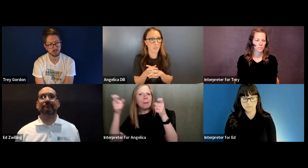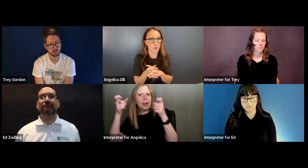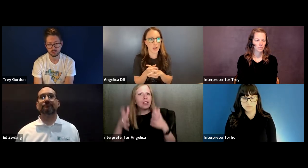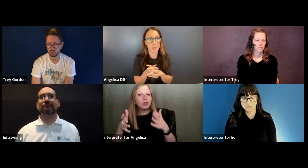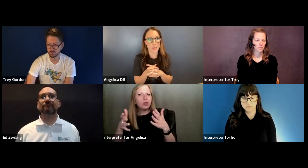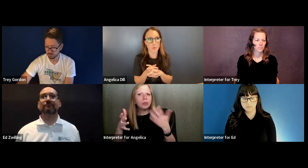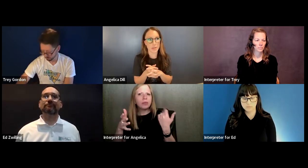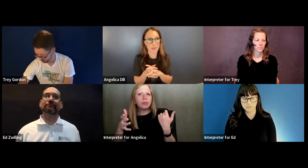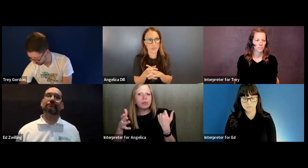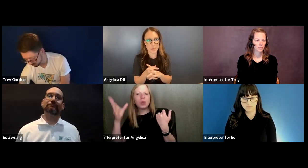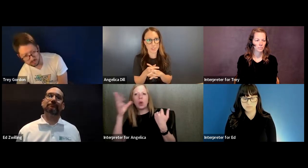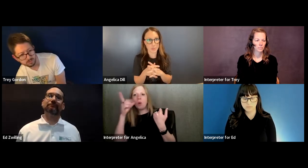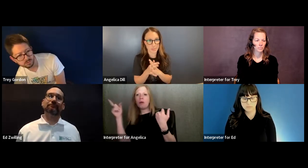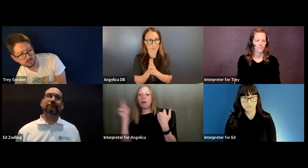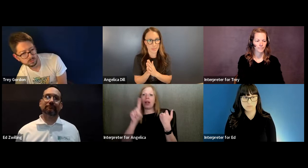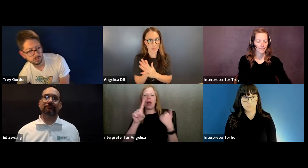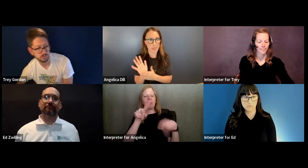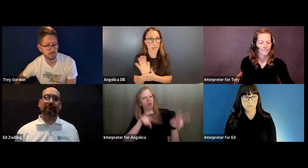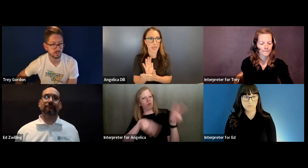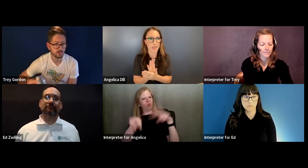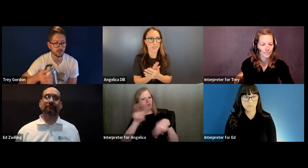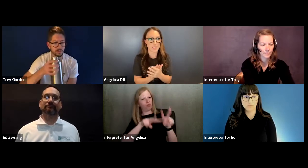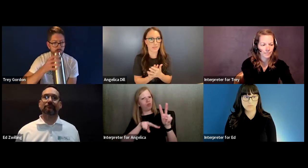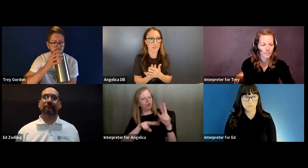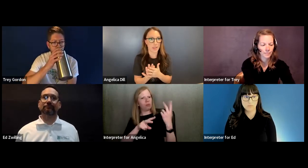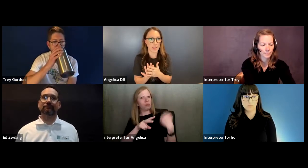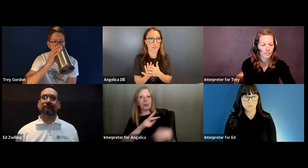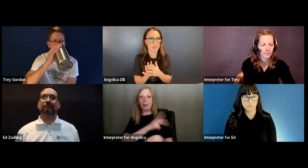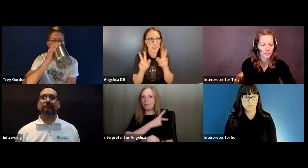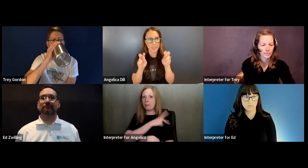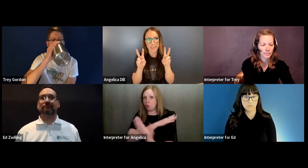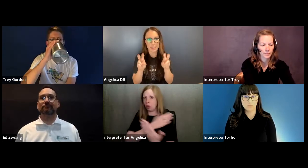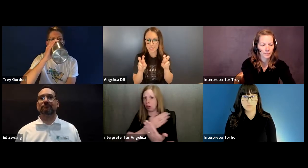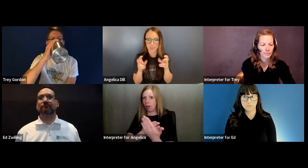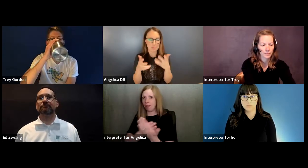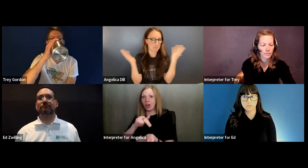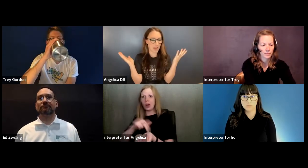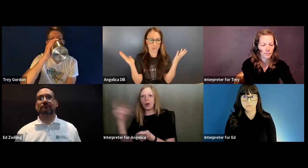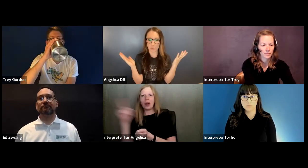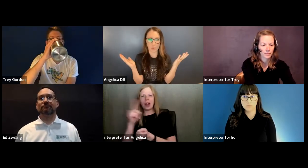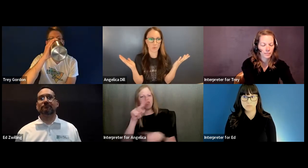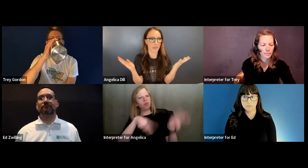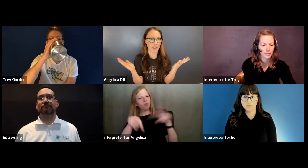would come in when an inpatient was admitted and they did an assessment i don't know what that